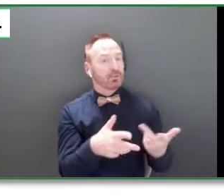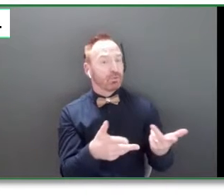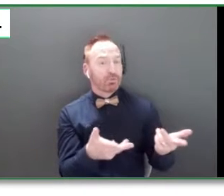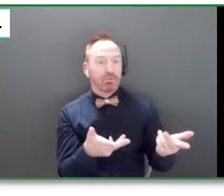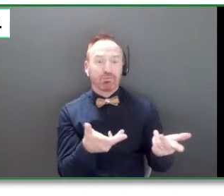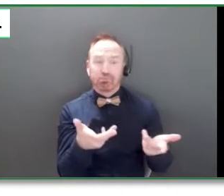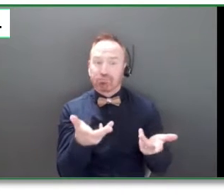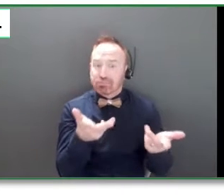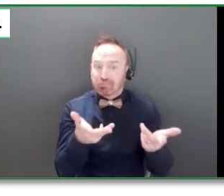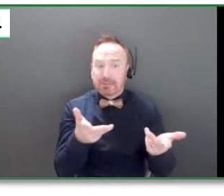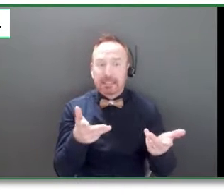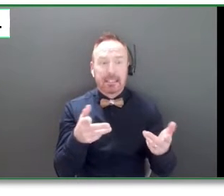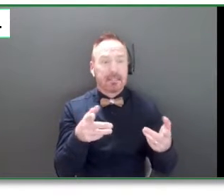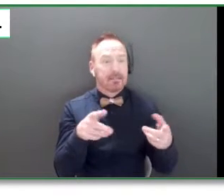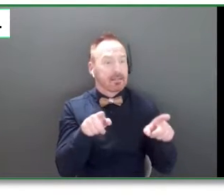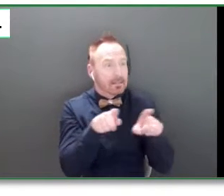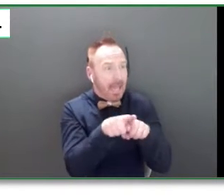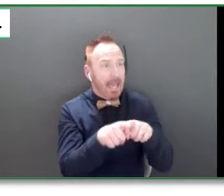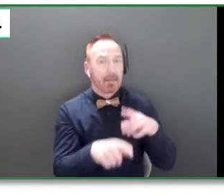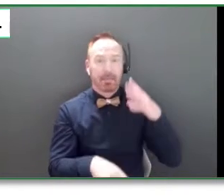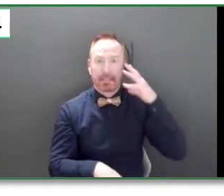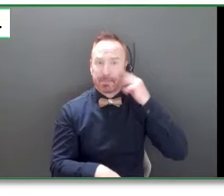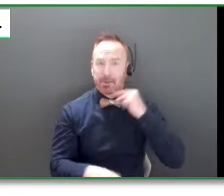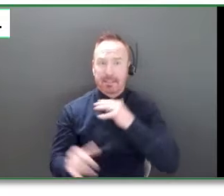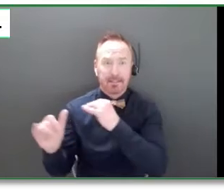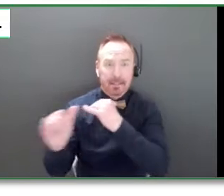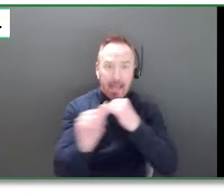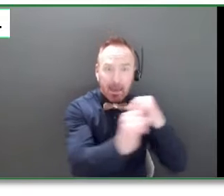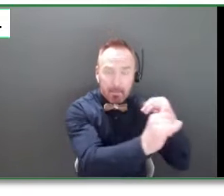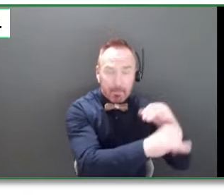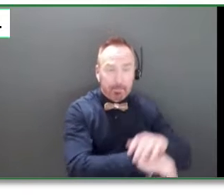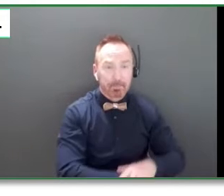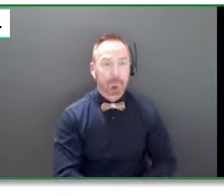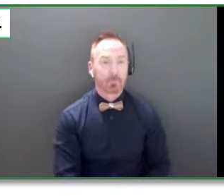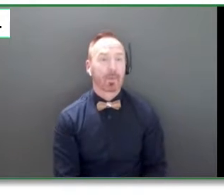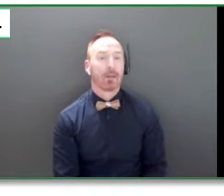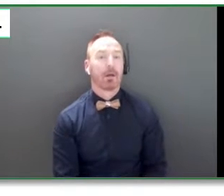as others. So friends can have together,